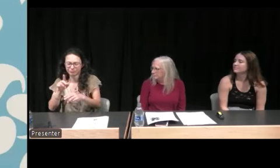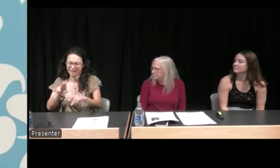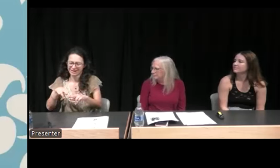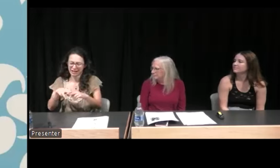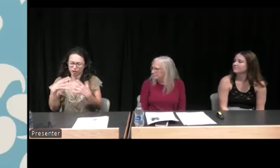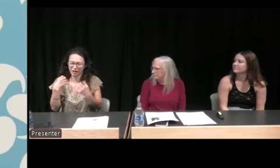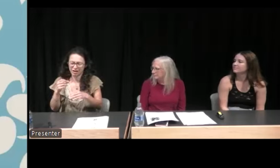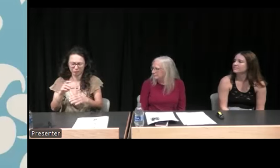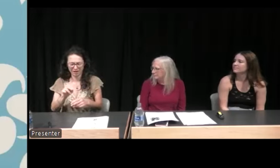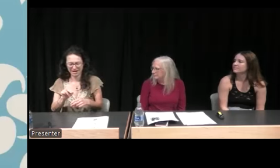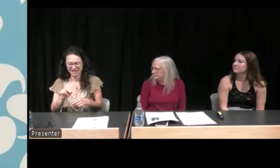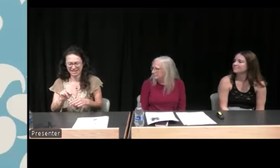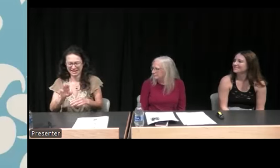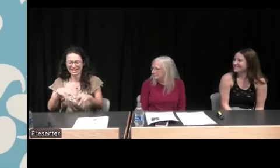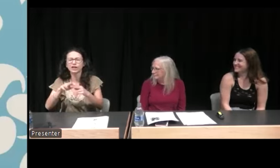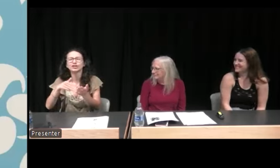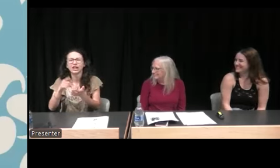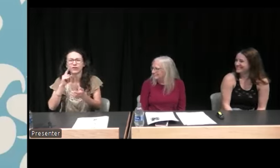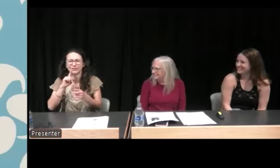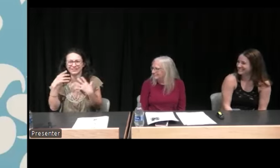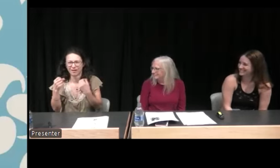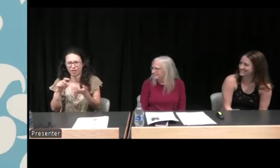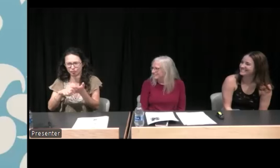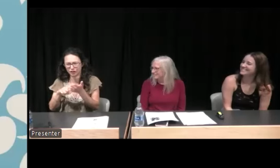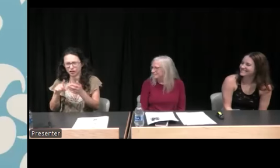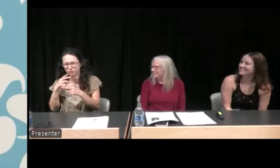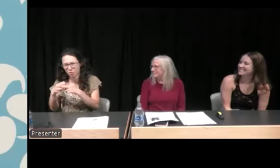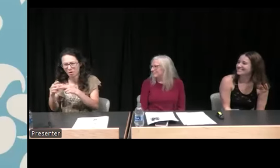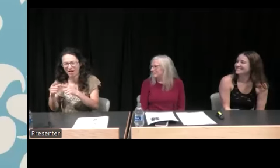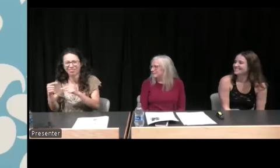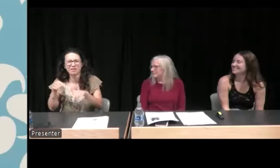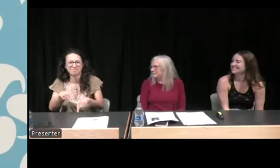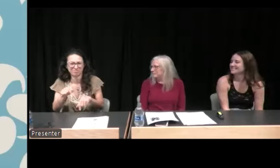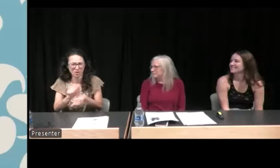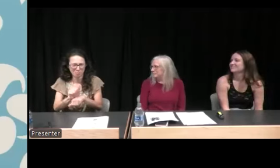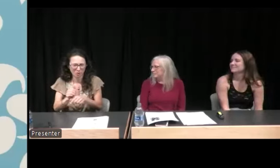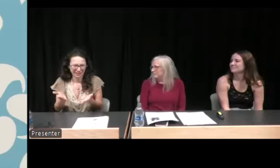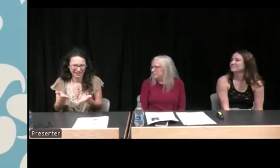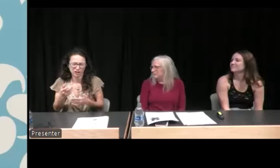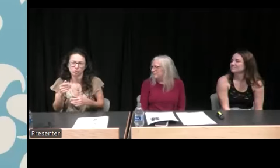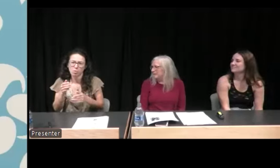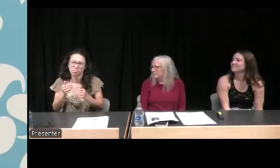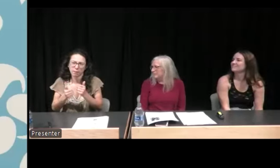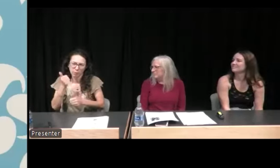did some work at the national Center for for Deaf health research for a little while and then I came